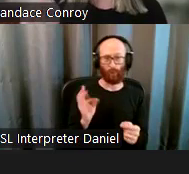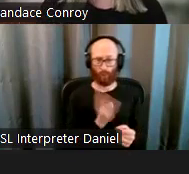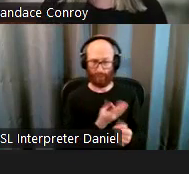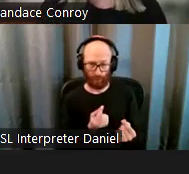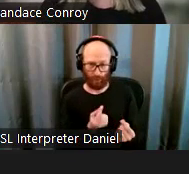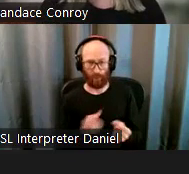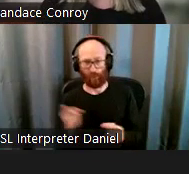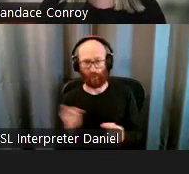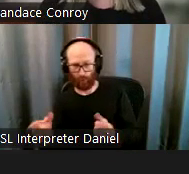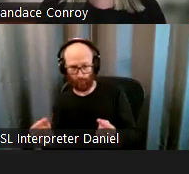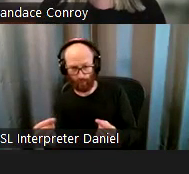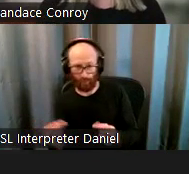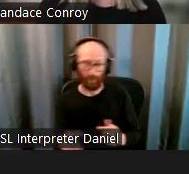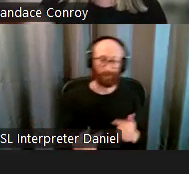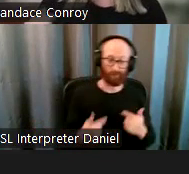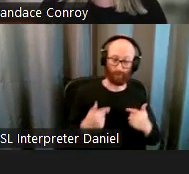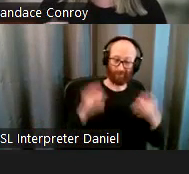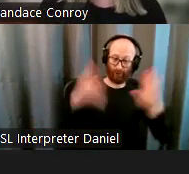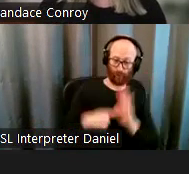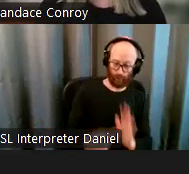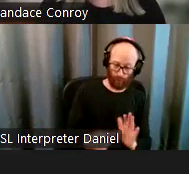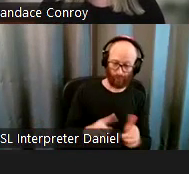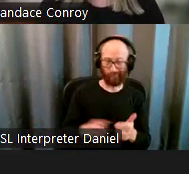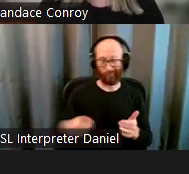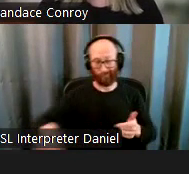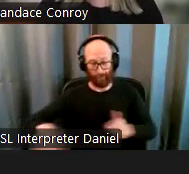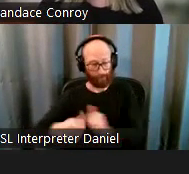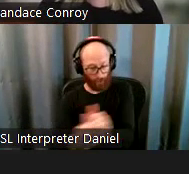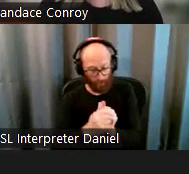and then students show what they know; and after each and every one of those activities